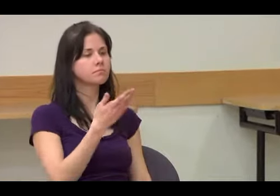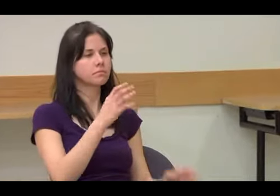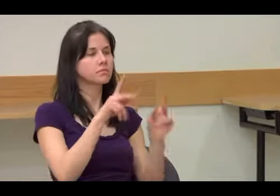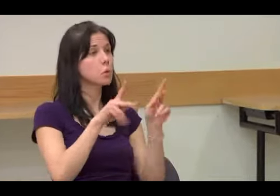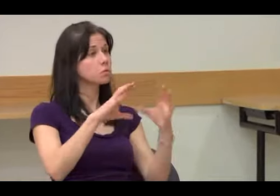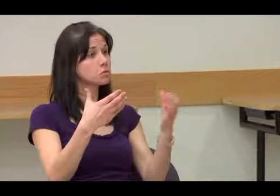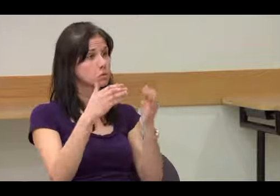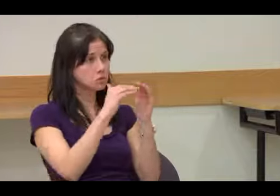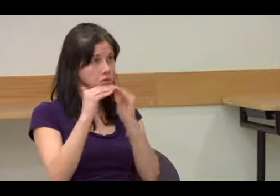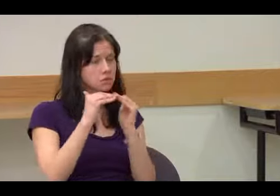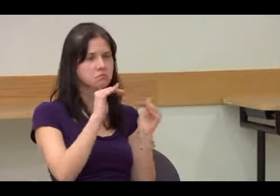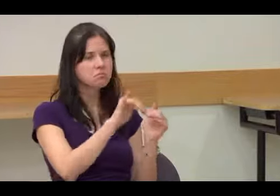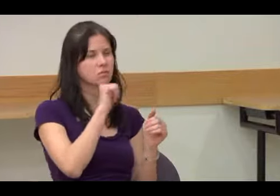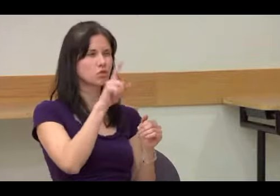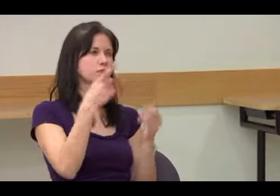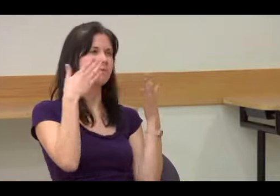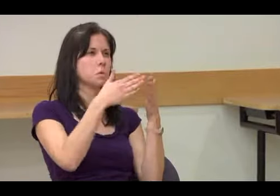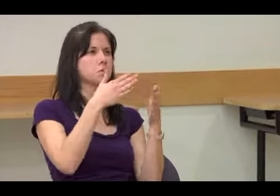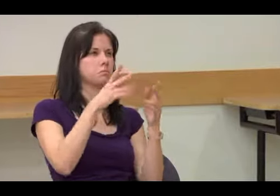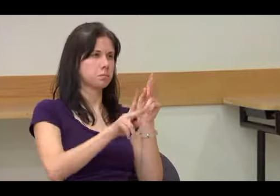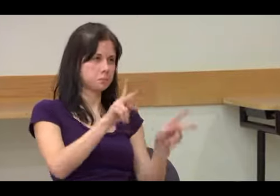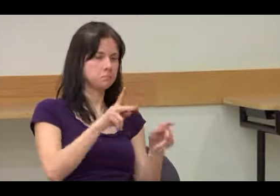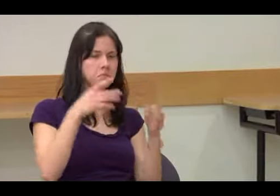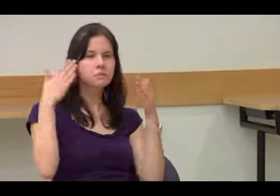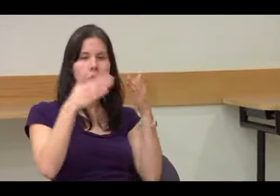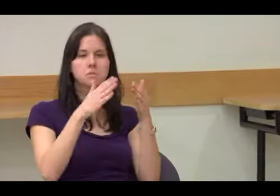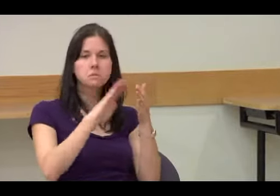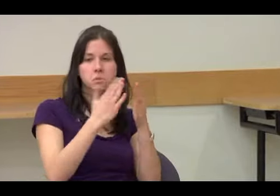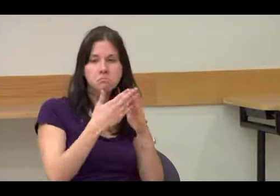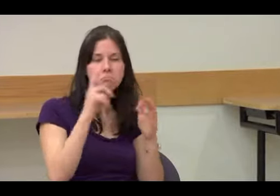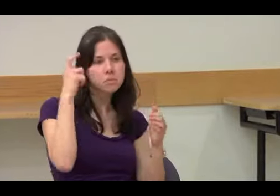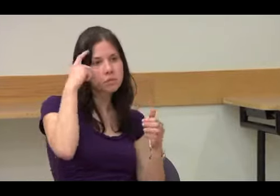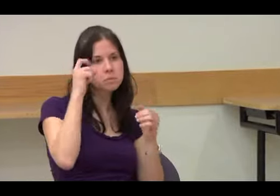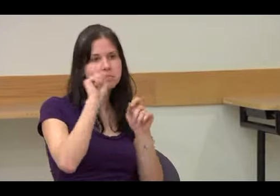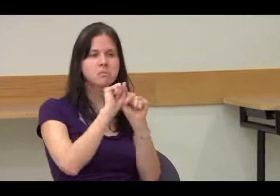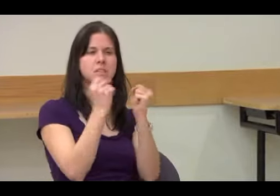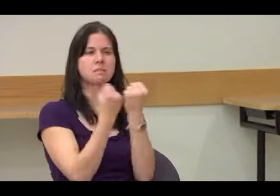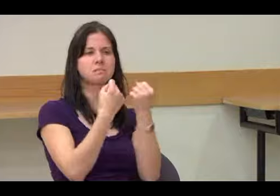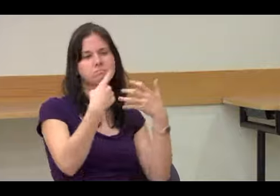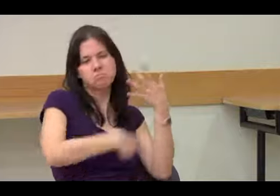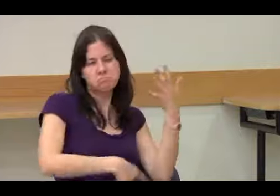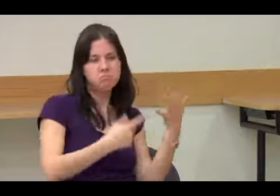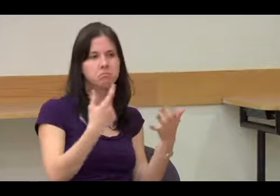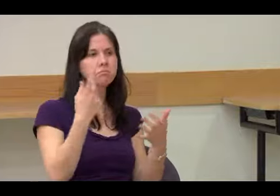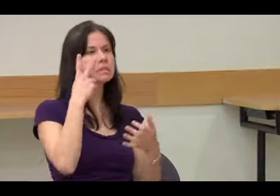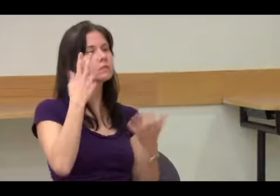Social justice is more than a focus on people. It's a focus on community, government, society, et cetera